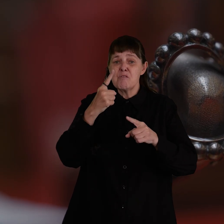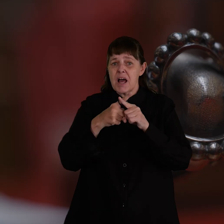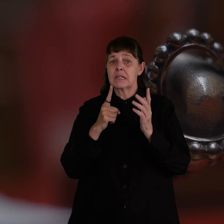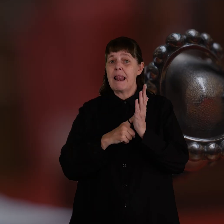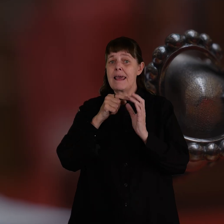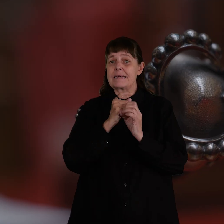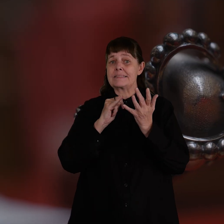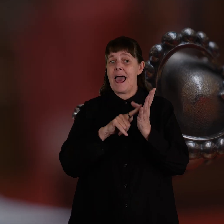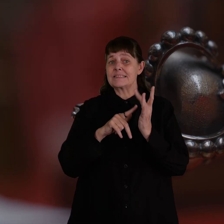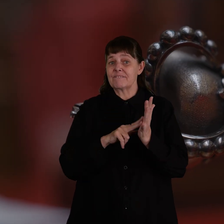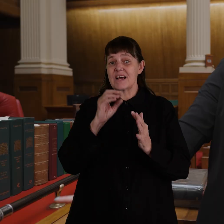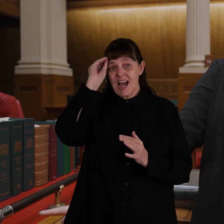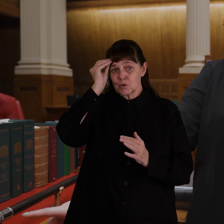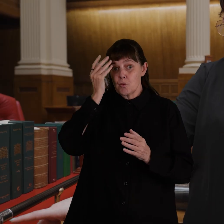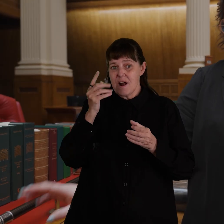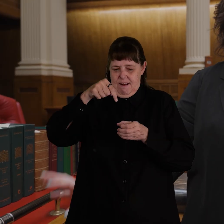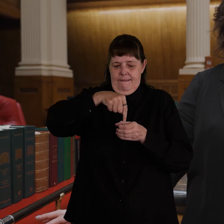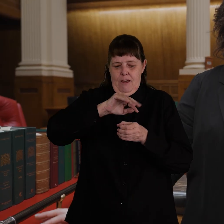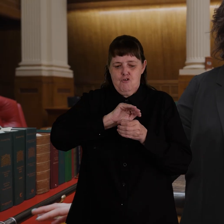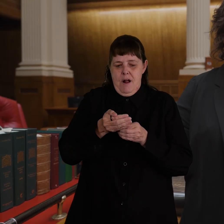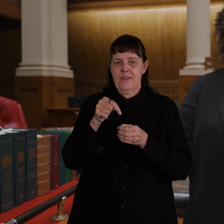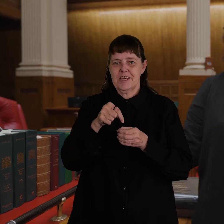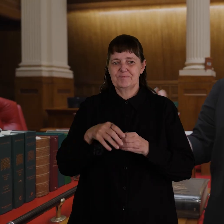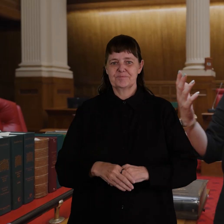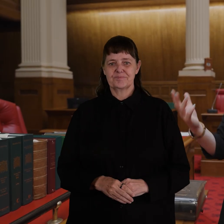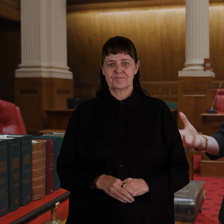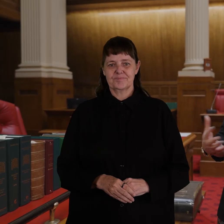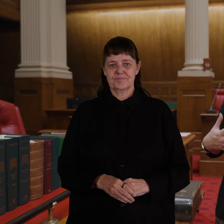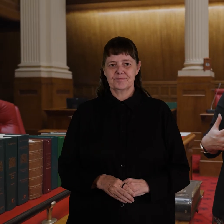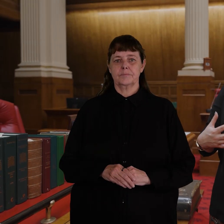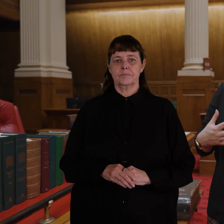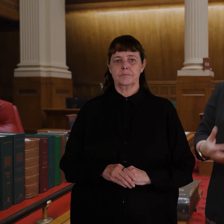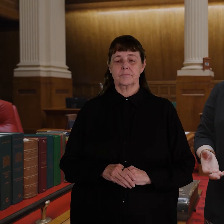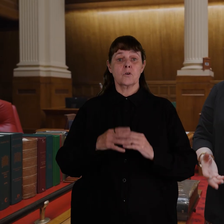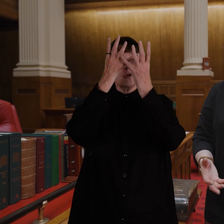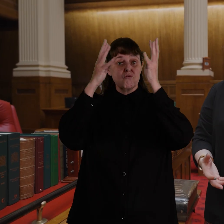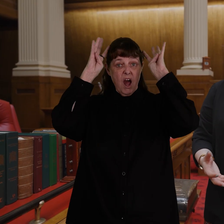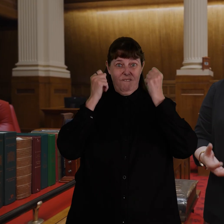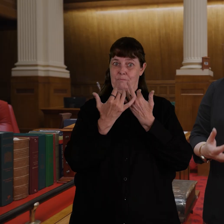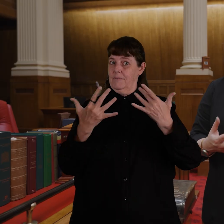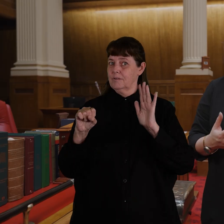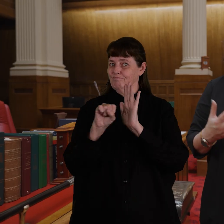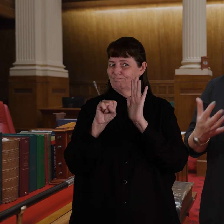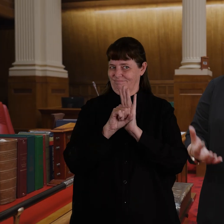Council and it's fitted at the top with the crown. We have a lot of symbols of the crown and our